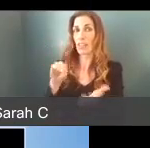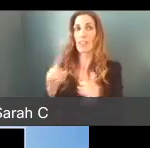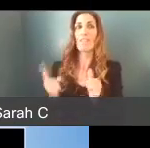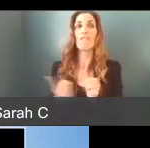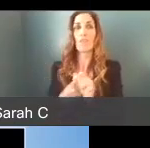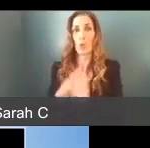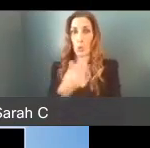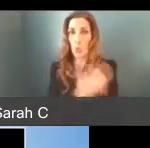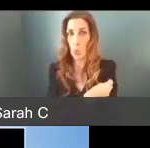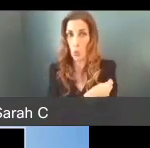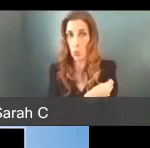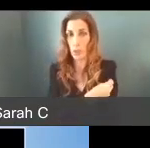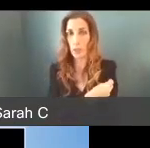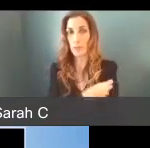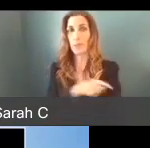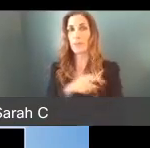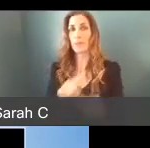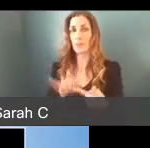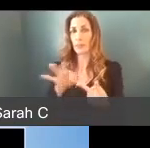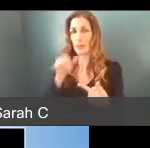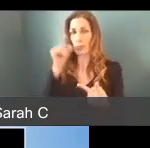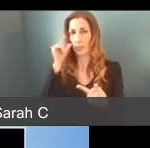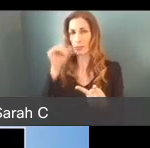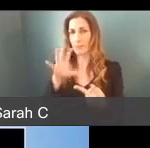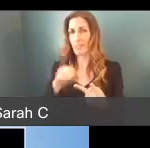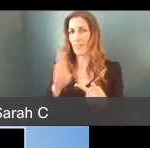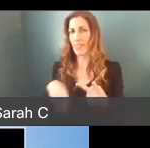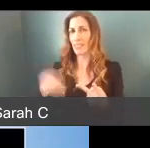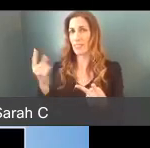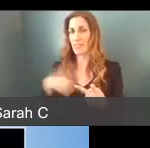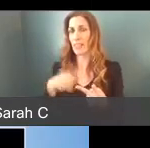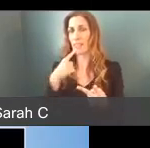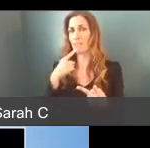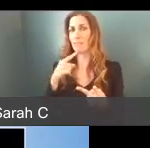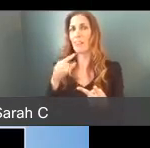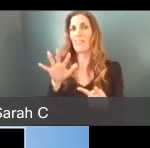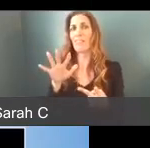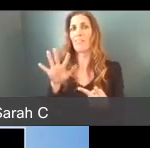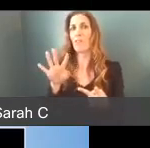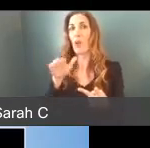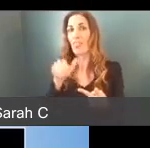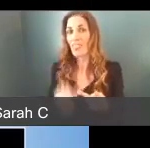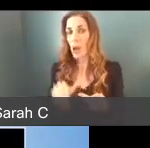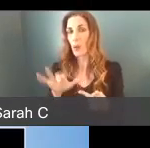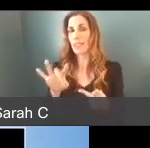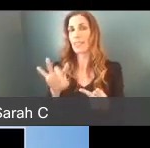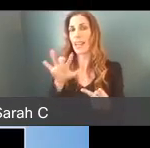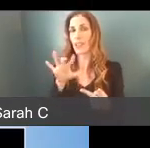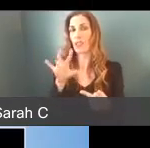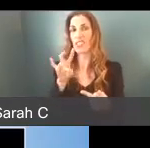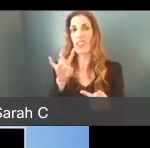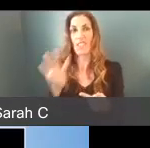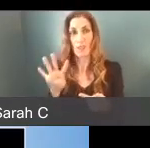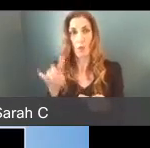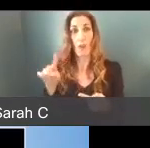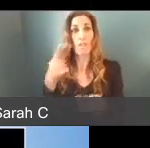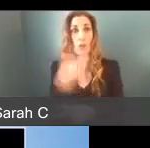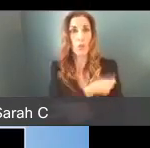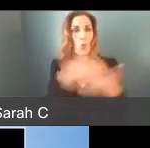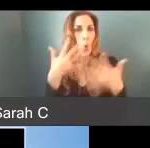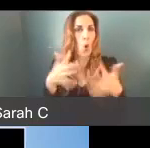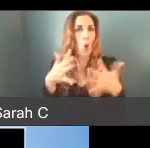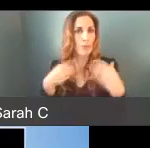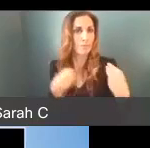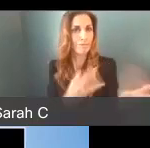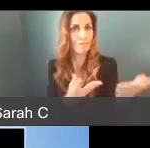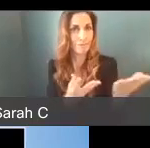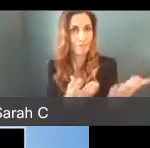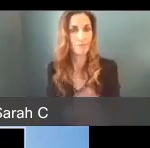and as of yesterday at the end of the day, we have given 54,874 of those doses. So we have about 8,000